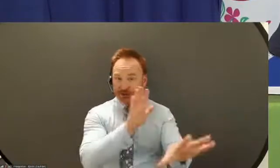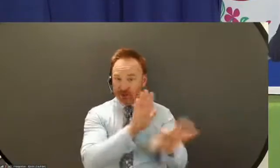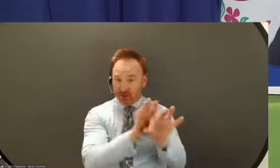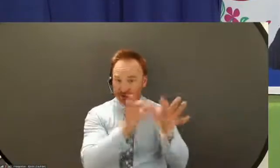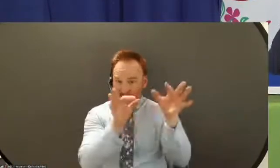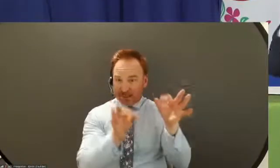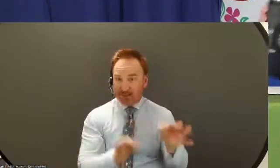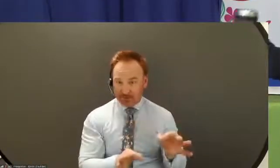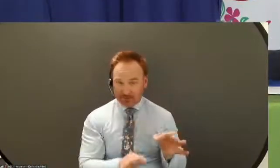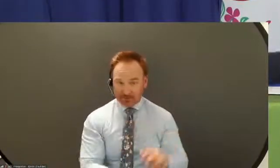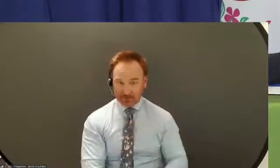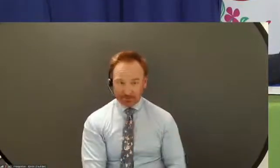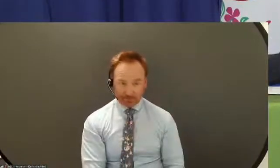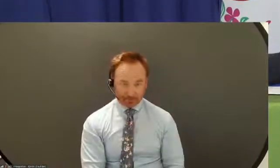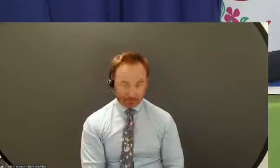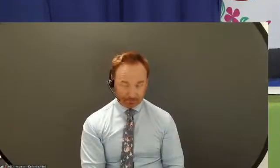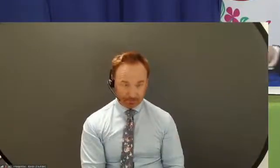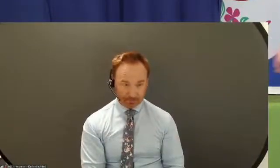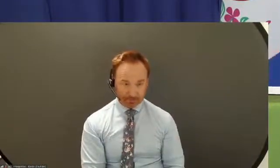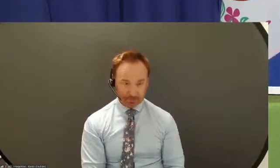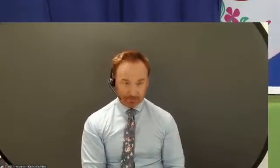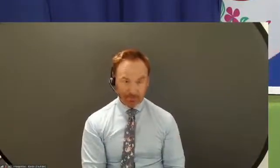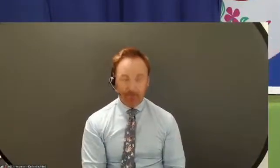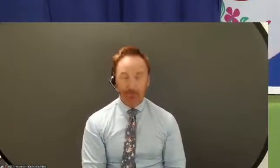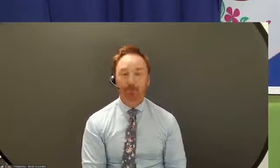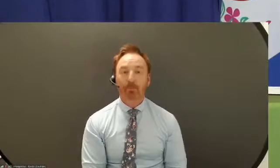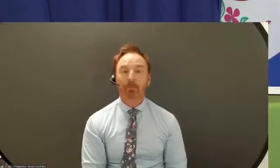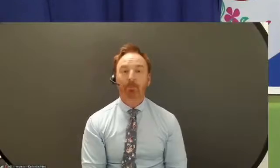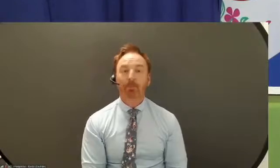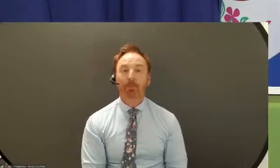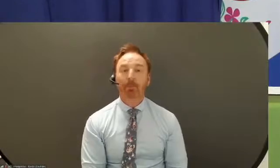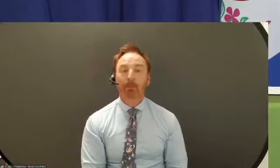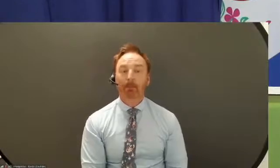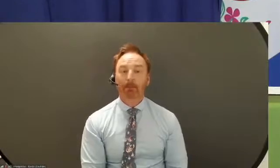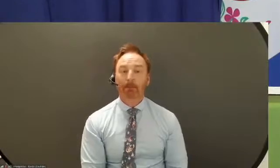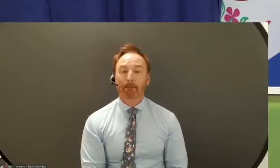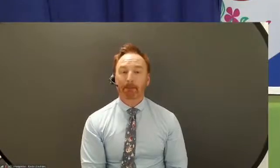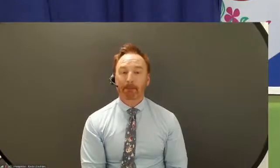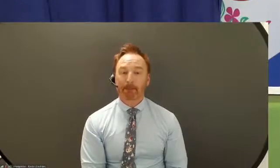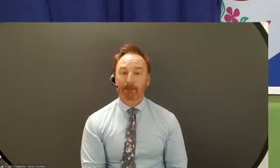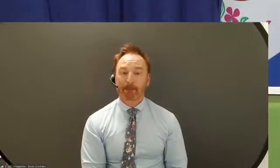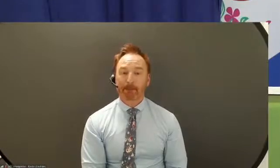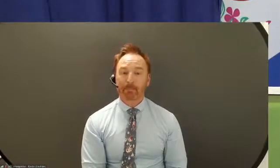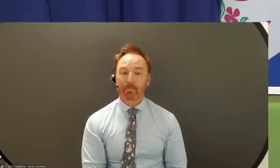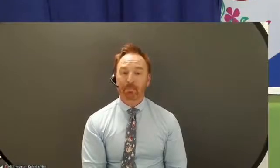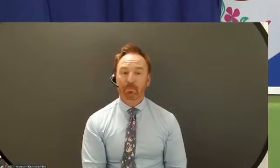infection and still we do have many people in territory who are